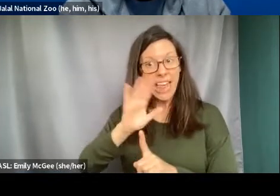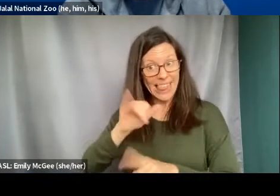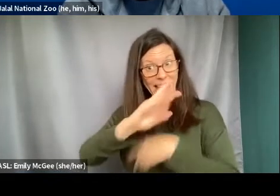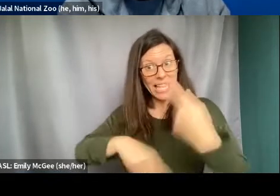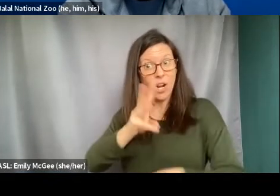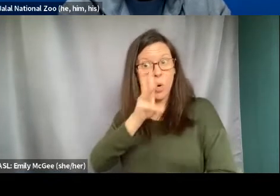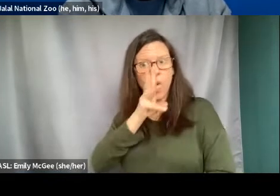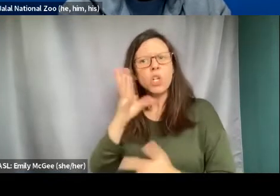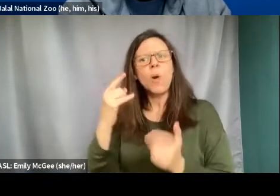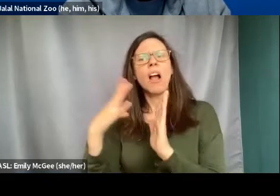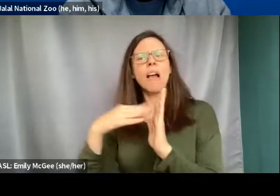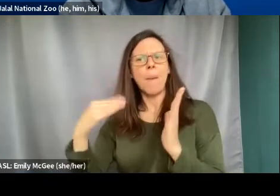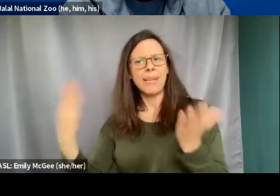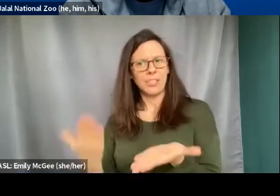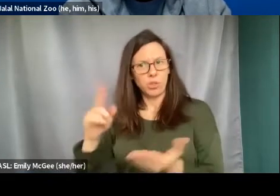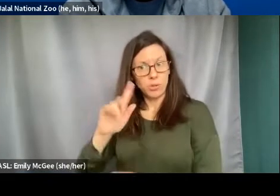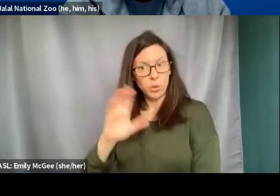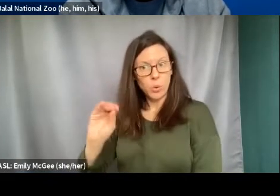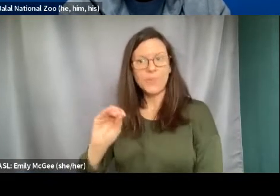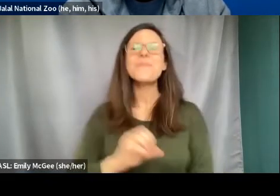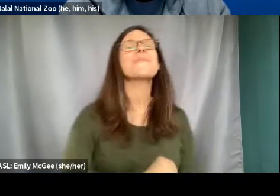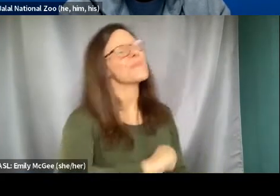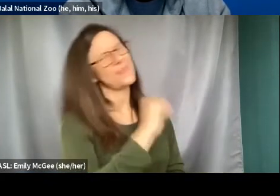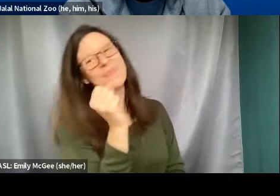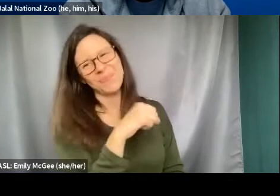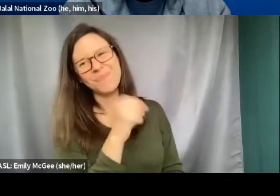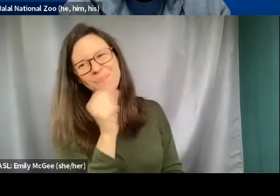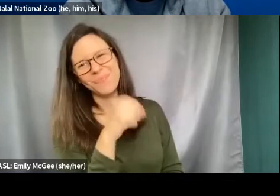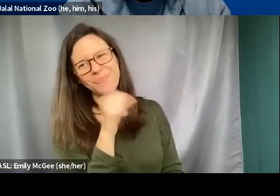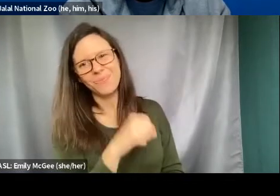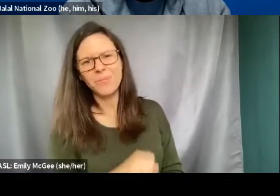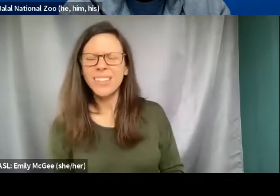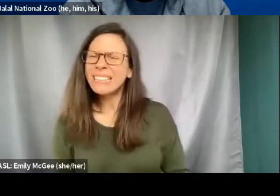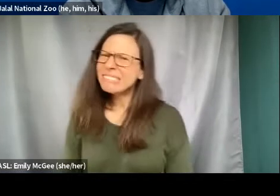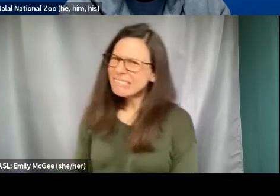Jalal: Yeah. >>Shellie: Great. All right, so this seems like it might be a little bit complicated. It seems